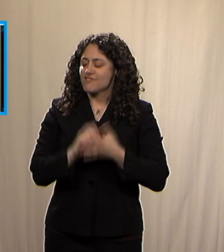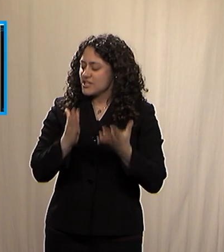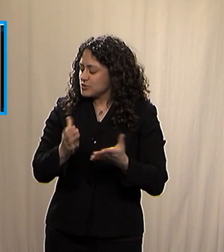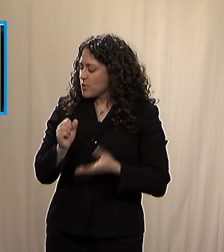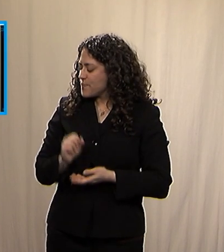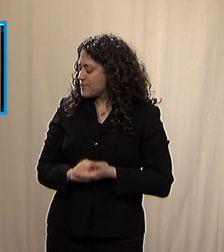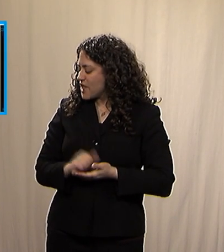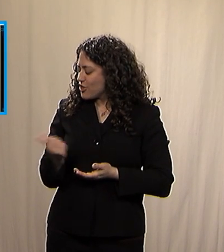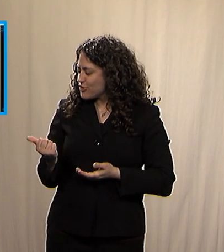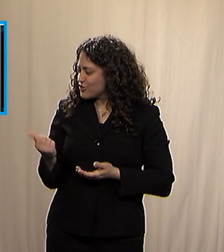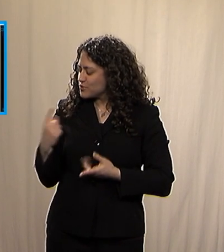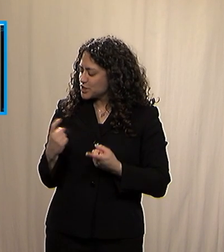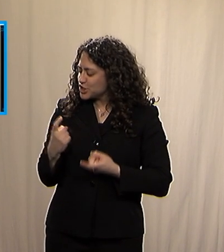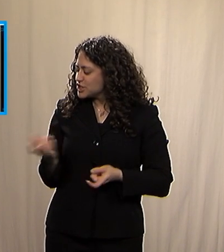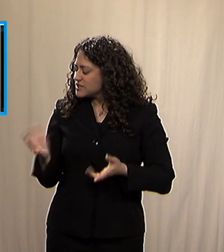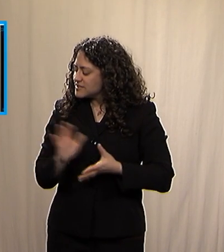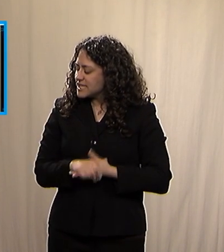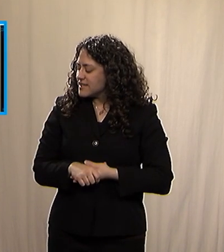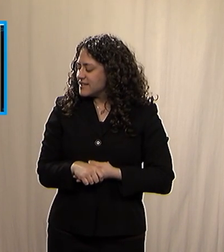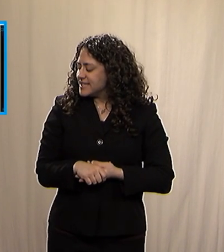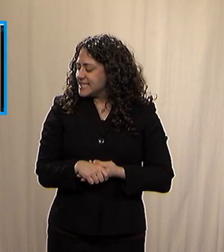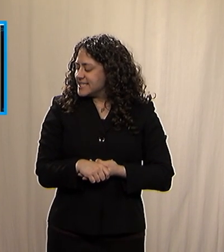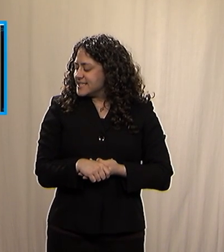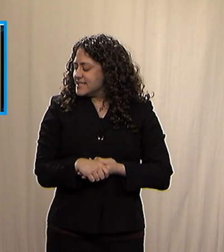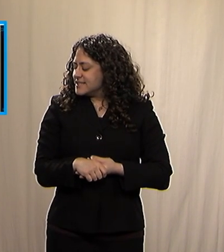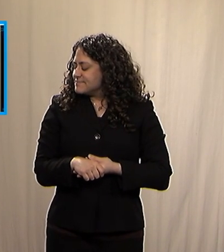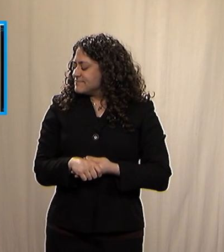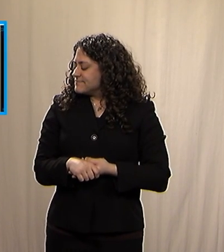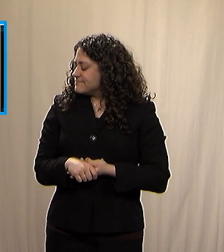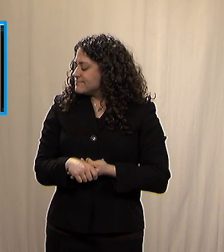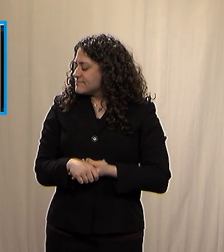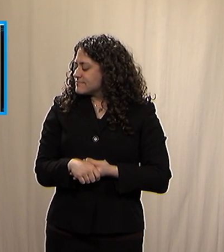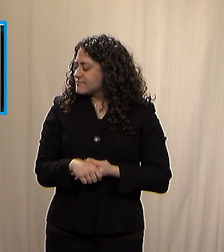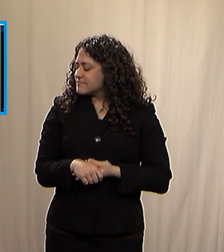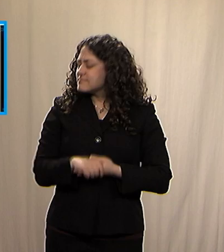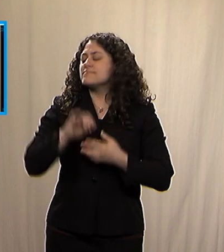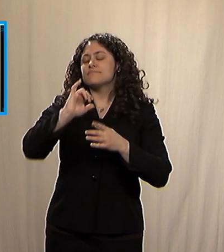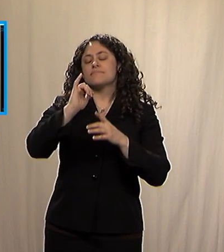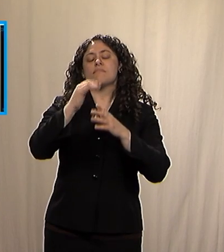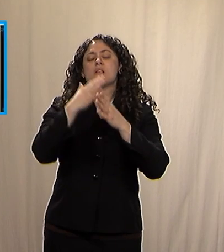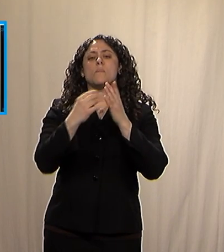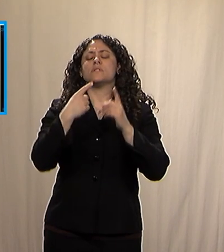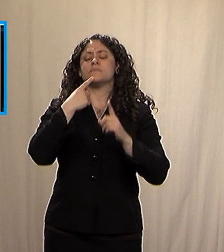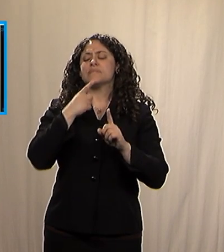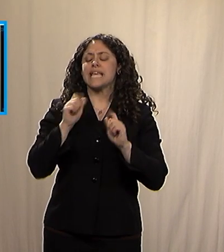Someone said can you give some examples